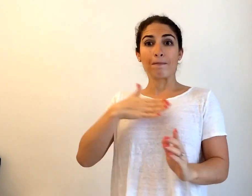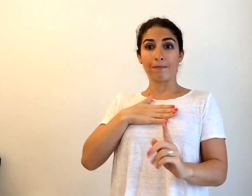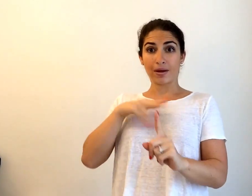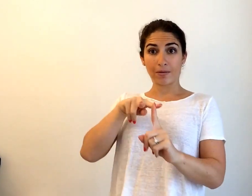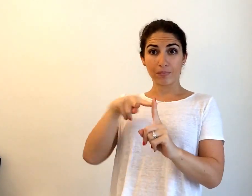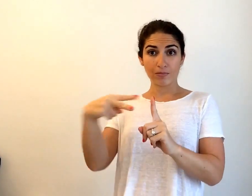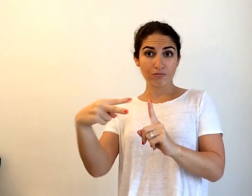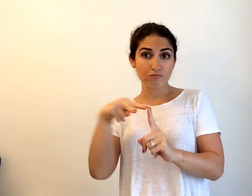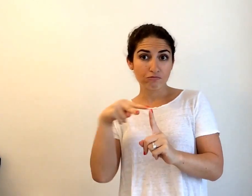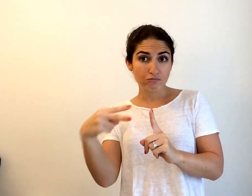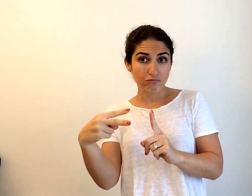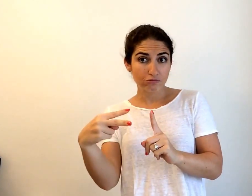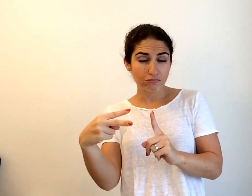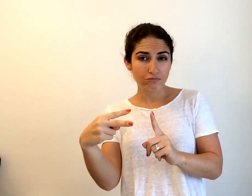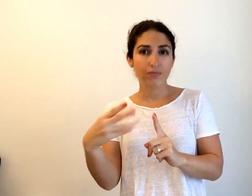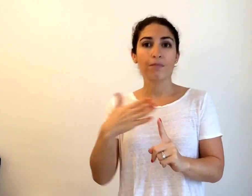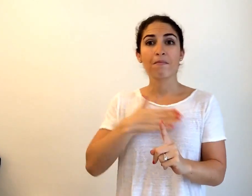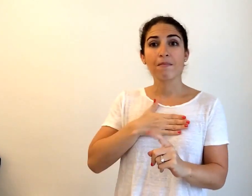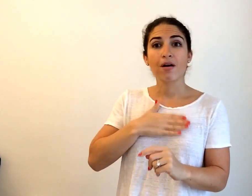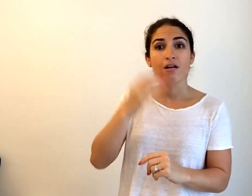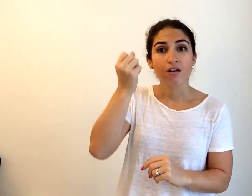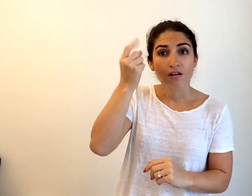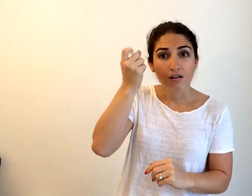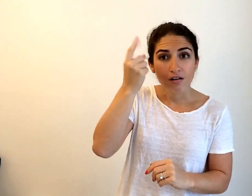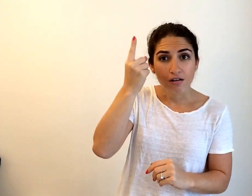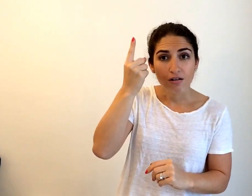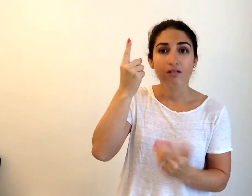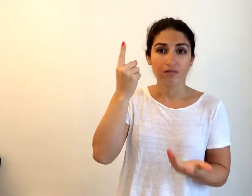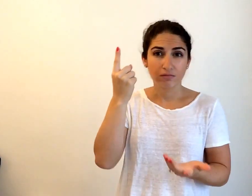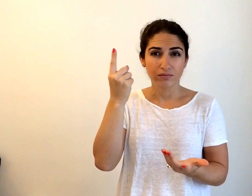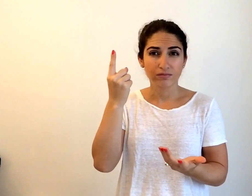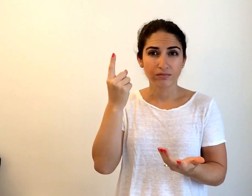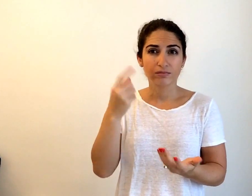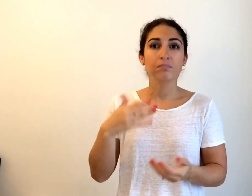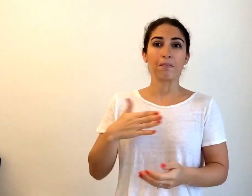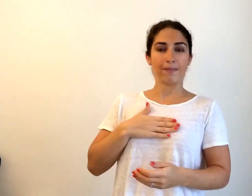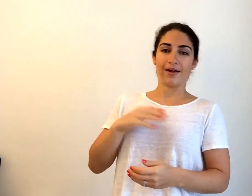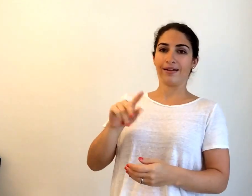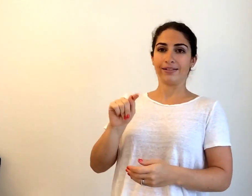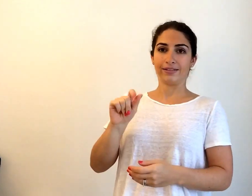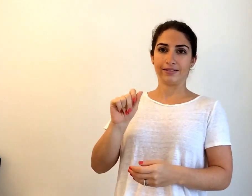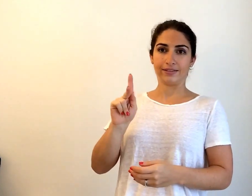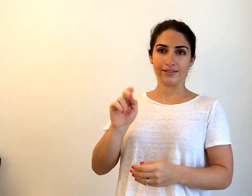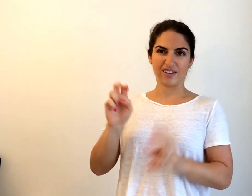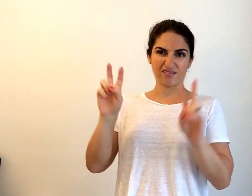Me saying "my take on" something -- means my PERSPECTIVE, or my UNDERSTANDING. So that's, you know, "my take on that".